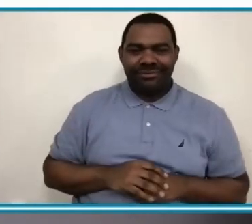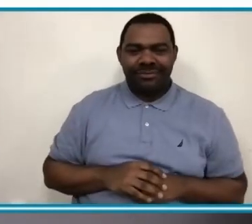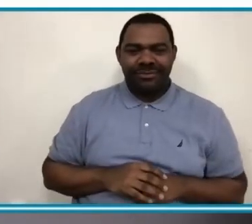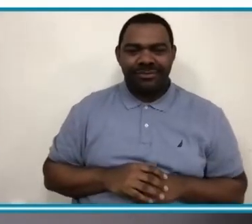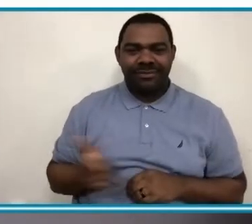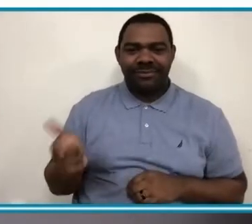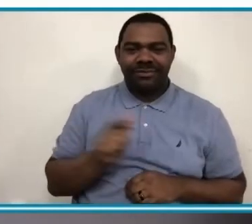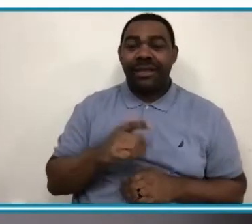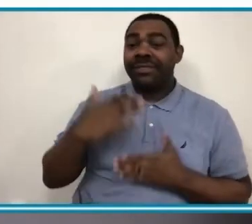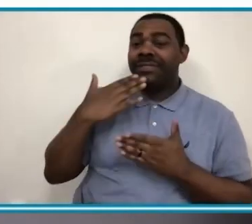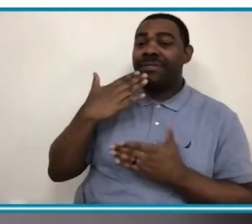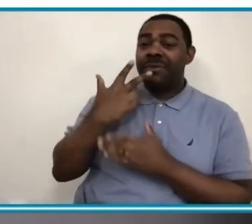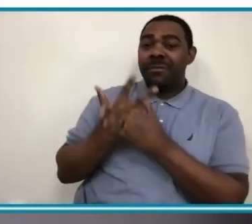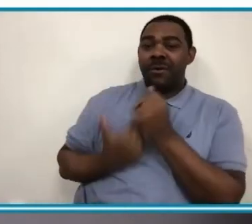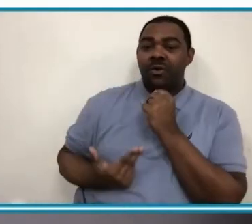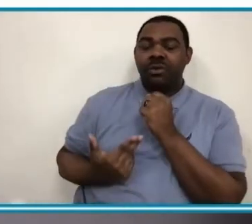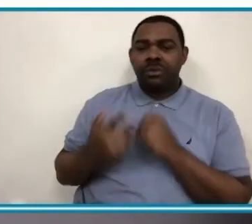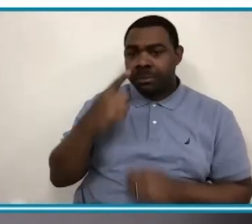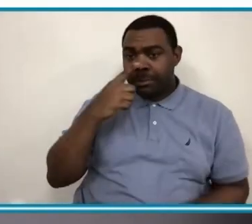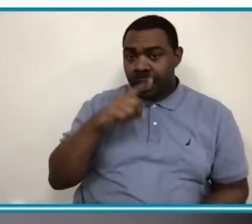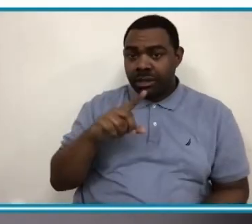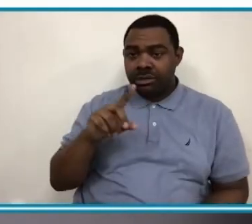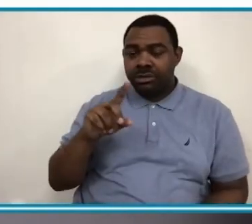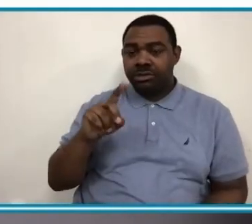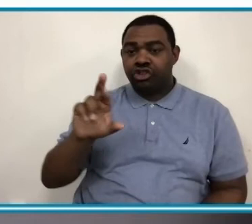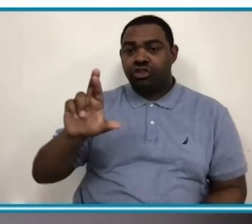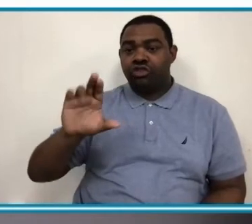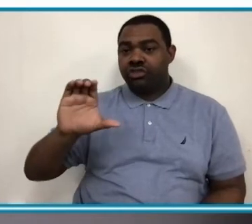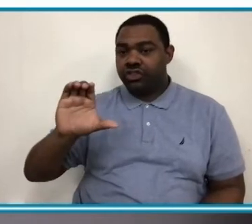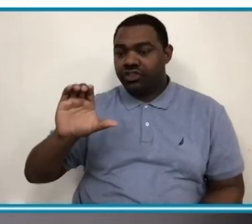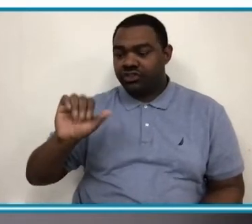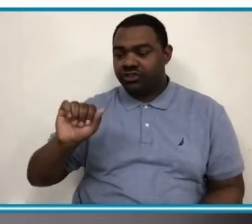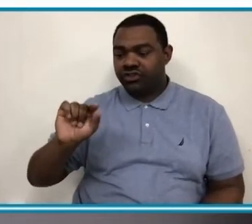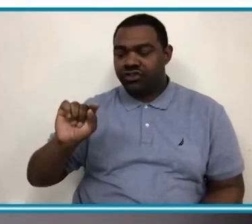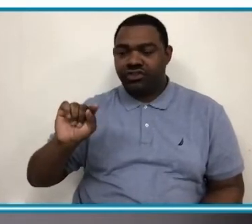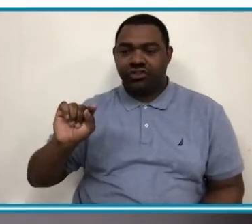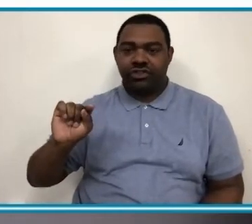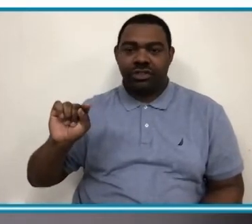related to the questions that have been asked so far related to biomarkers and or interventions